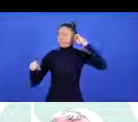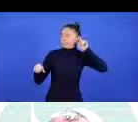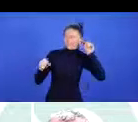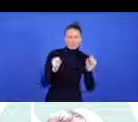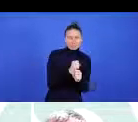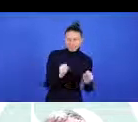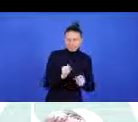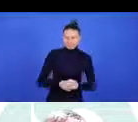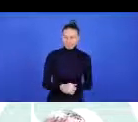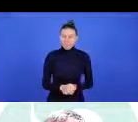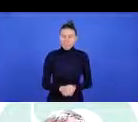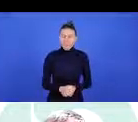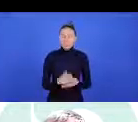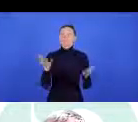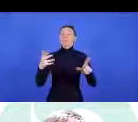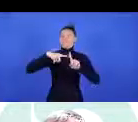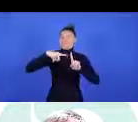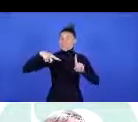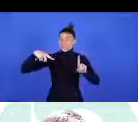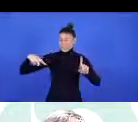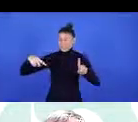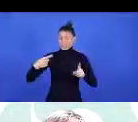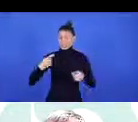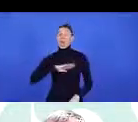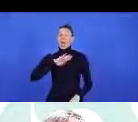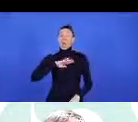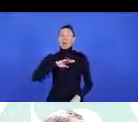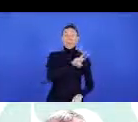information and the clarity that cochlear implant can provide.